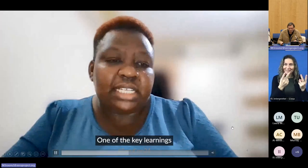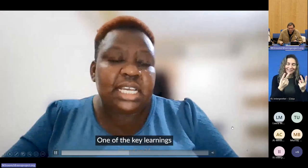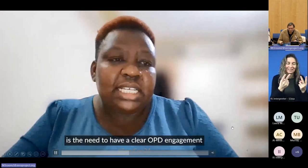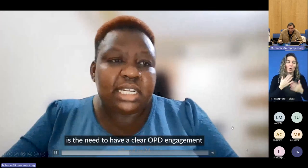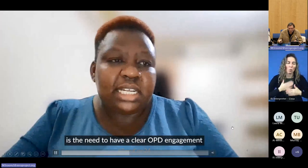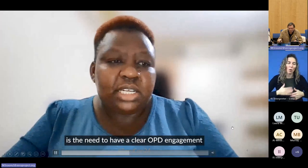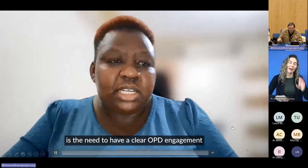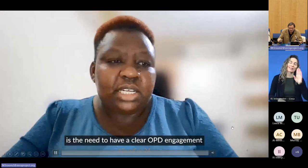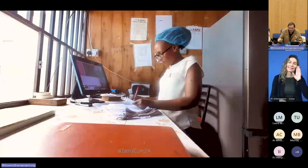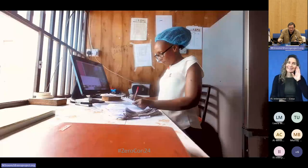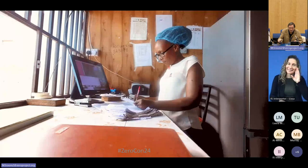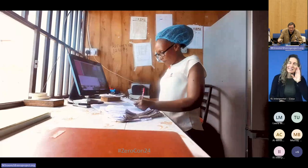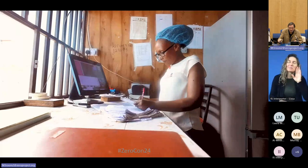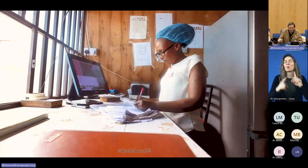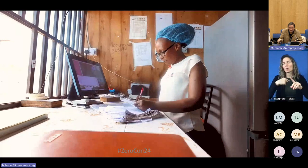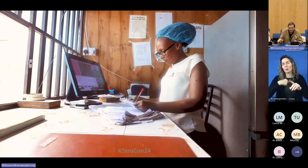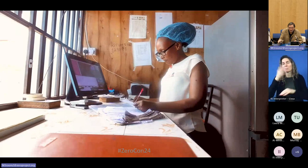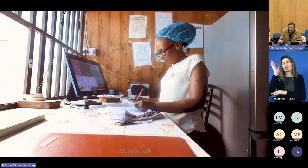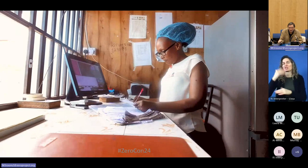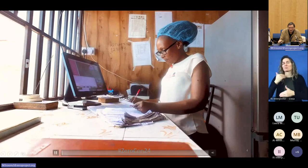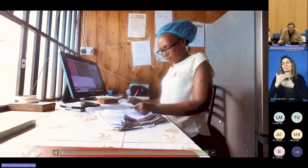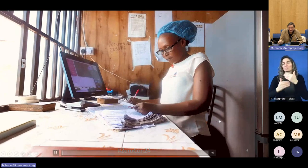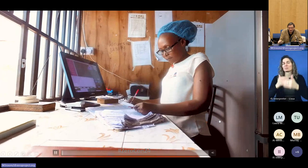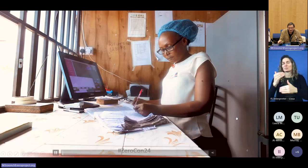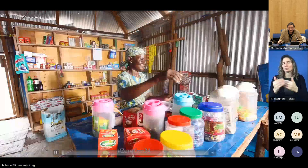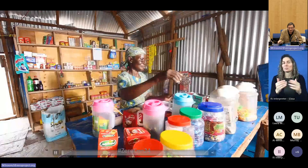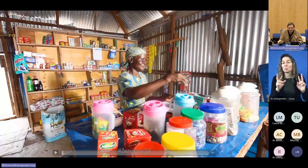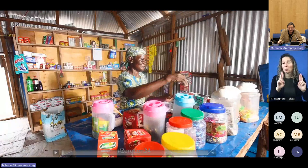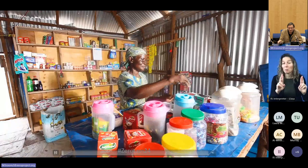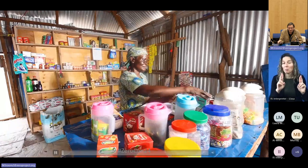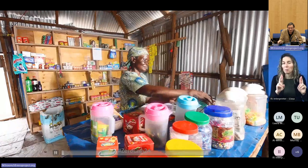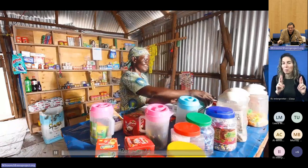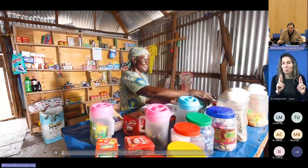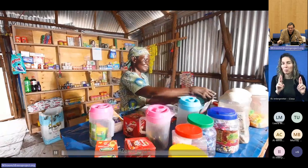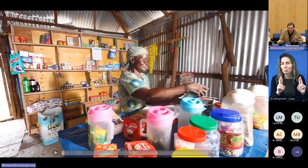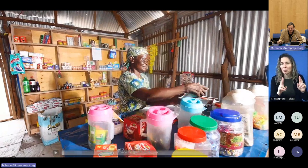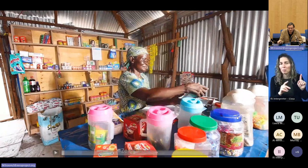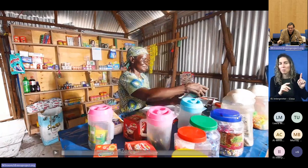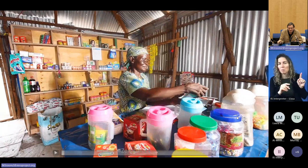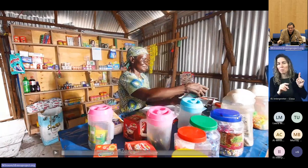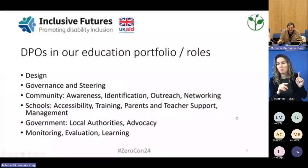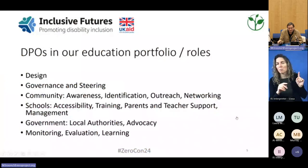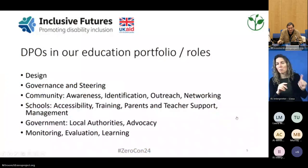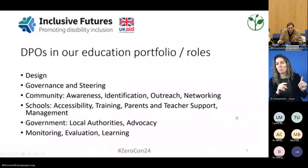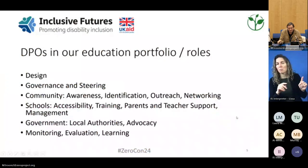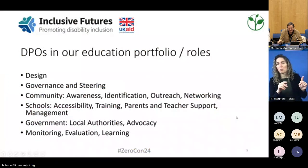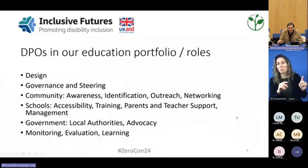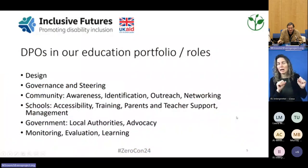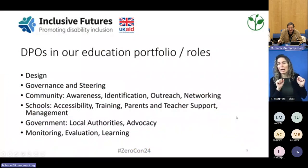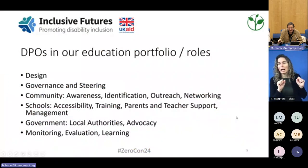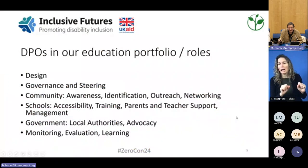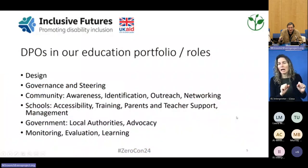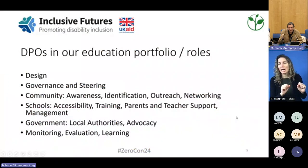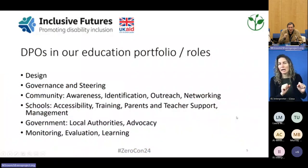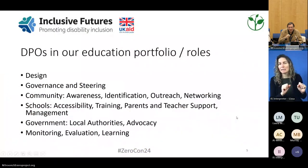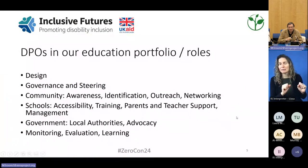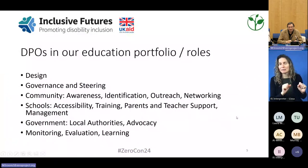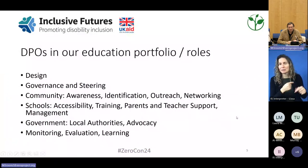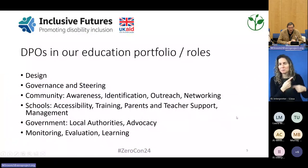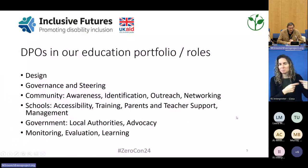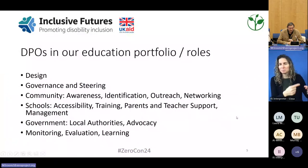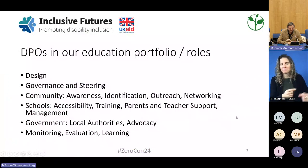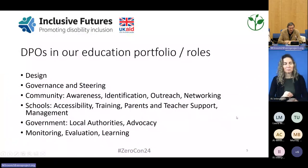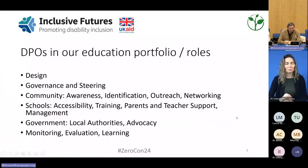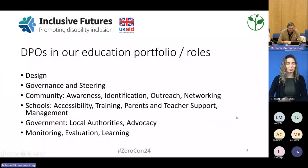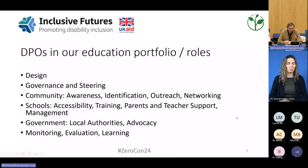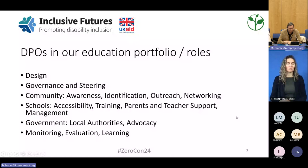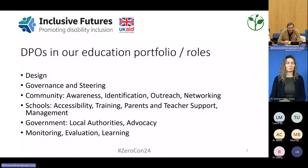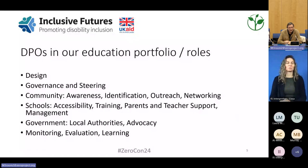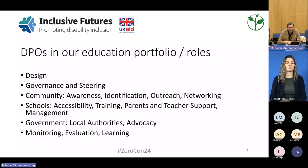on with the presentation and maybe get to the video afterwards. So what we have done is kind